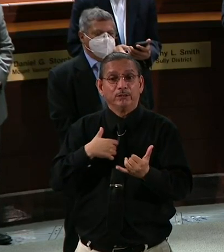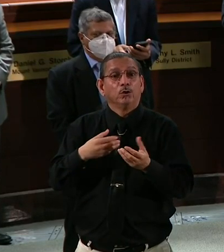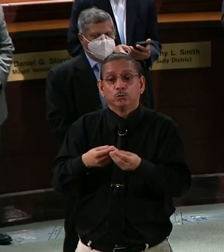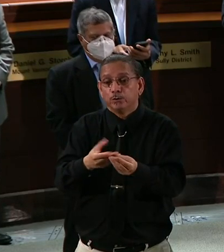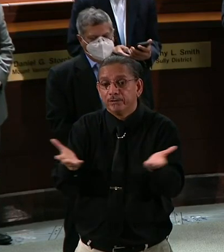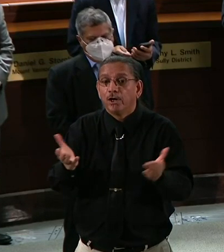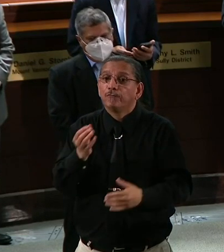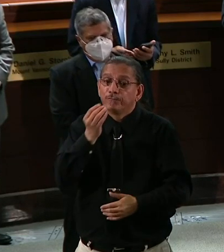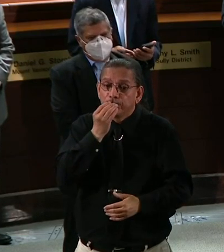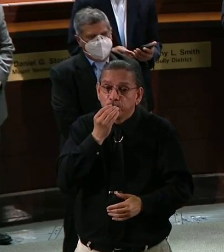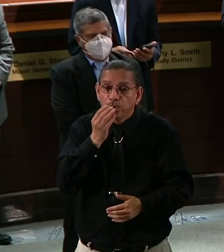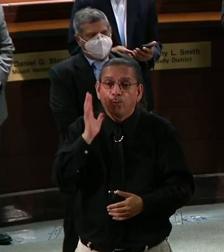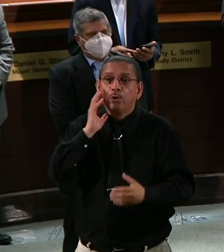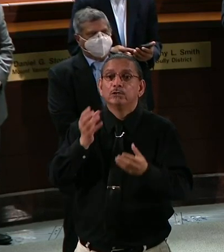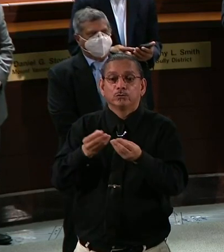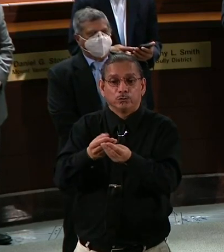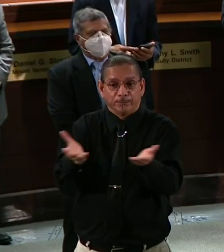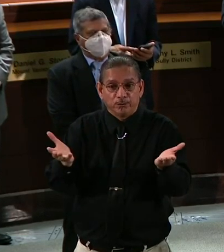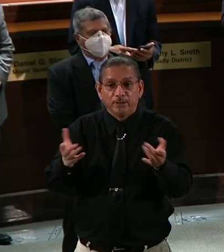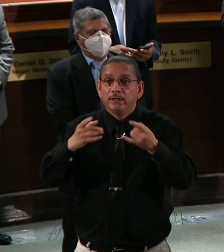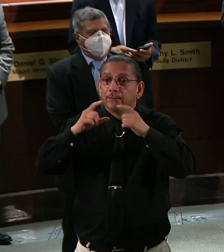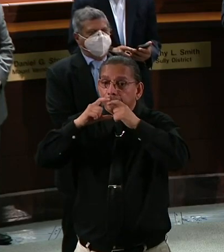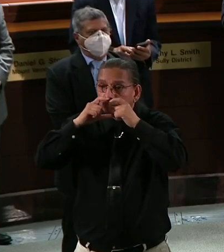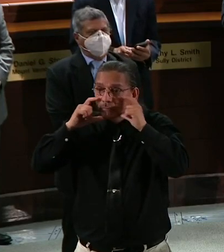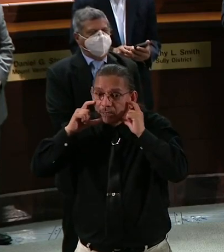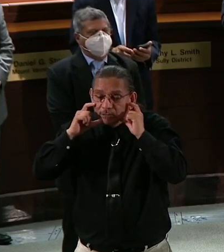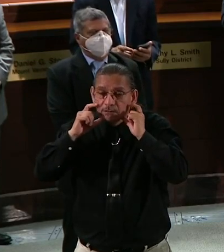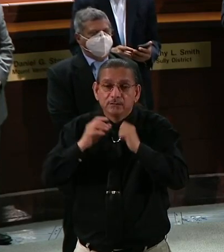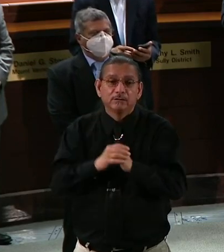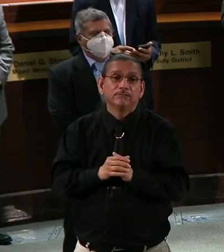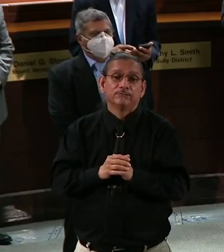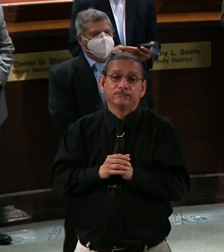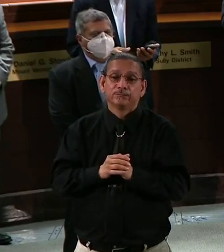RIGHT NOW WOULD BE DISTRIBUTING FOOD I WOULD BE DISTRIBUTING